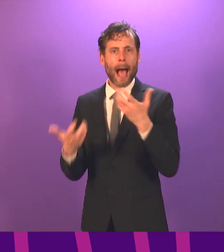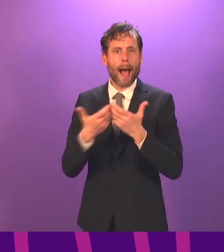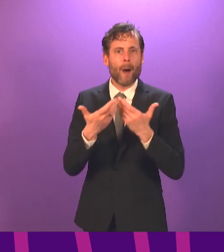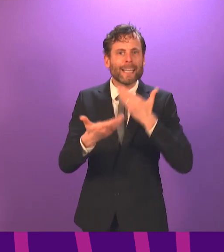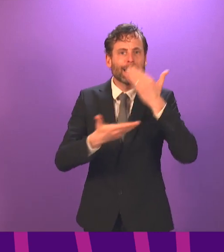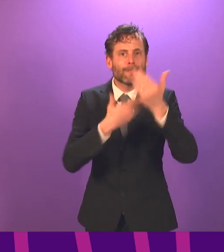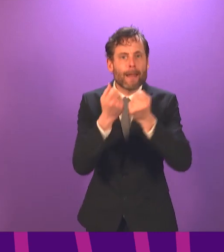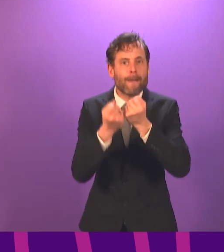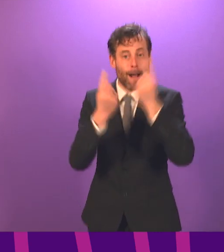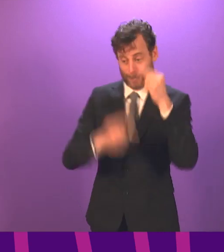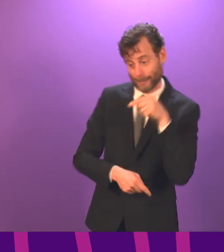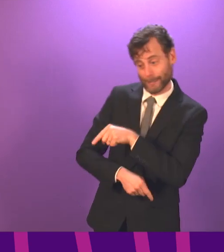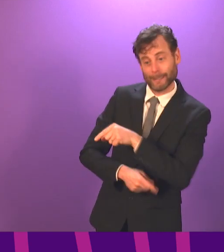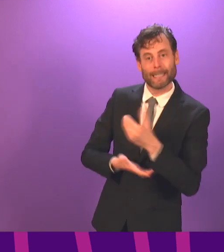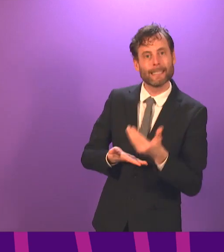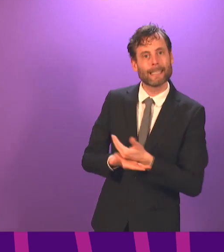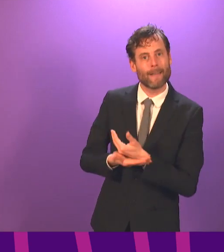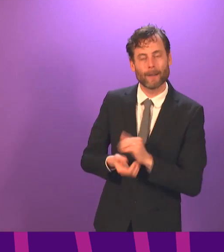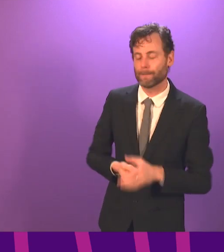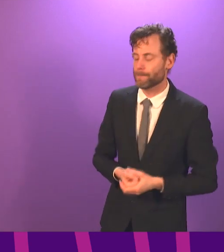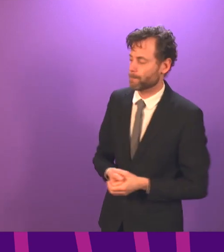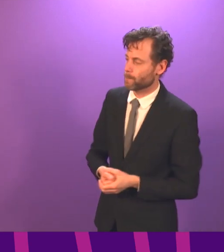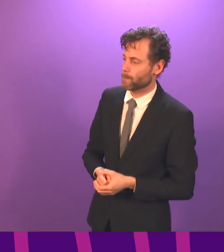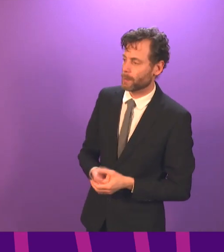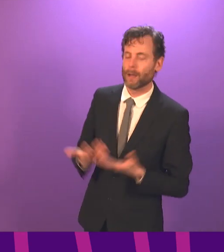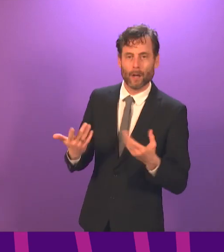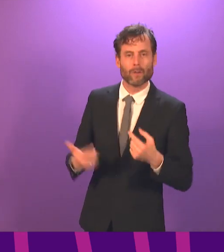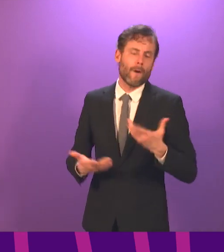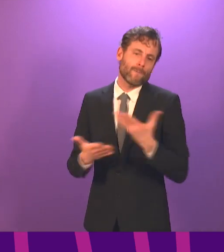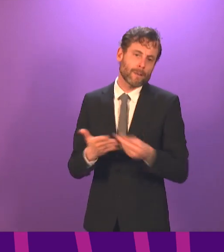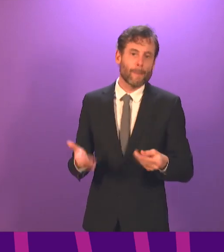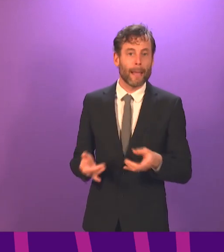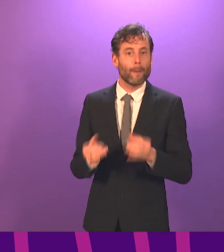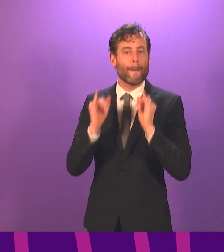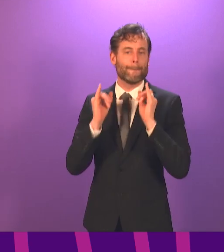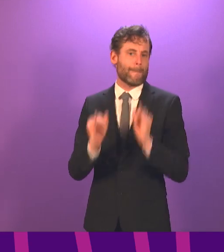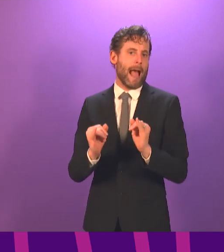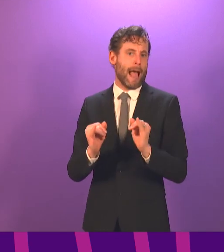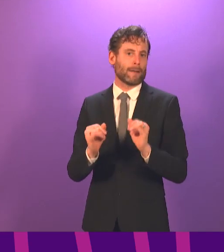political parties. Self-evidently, it would be a bad idea for parties to descend on an area